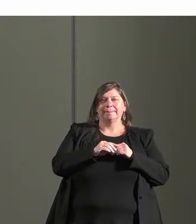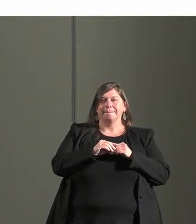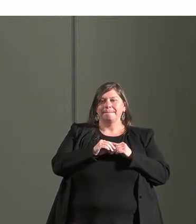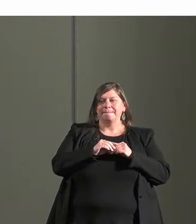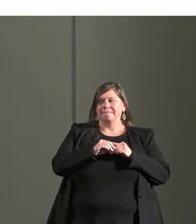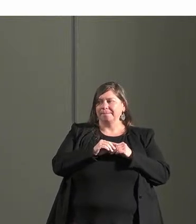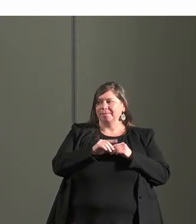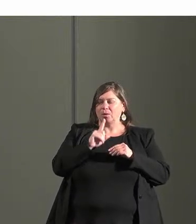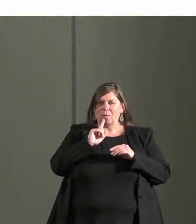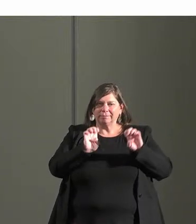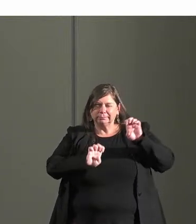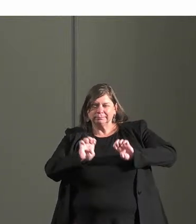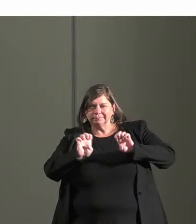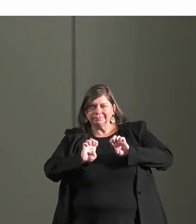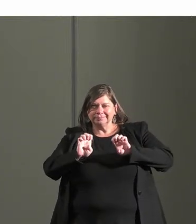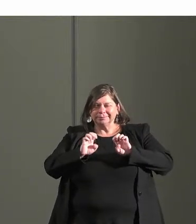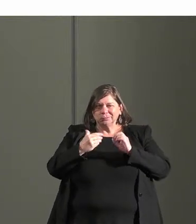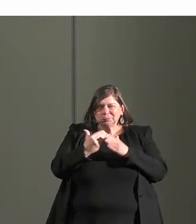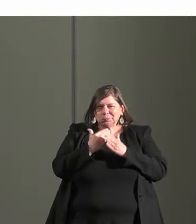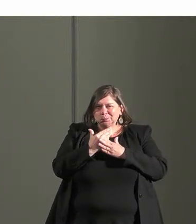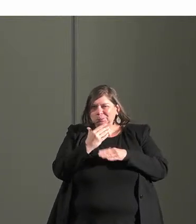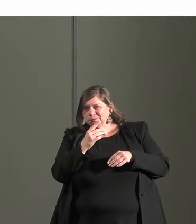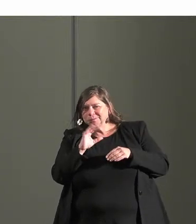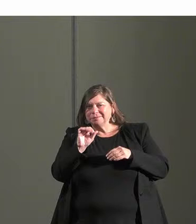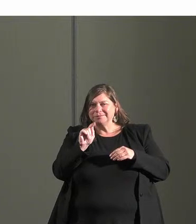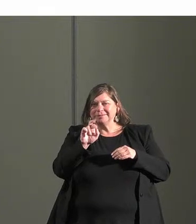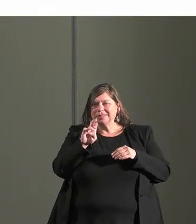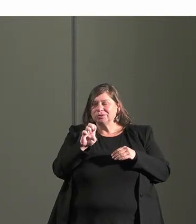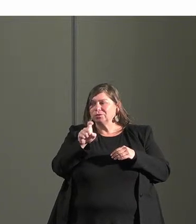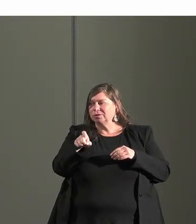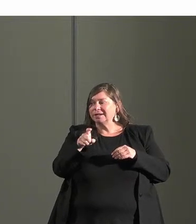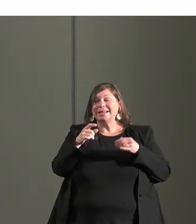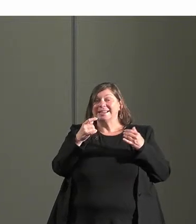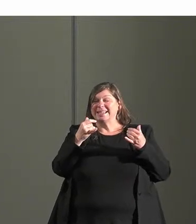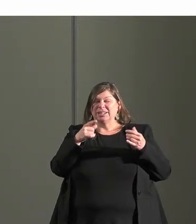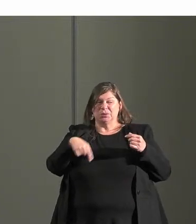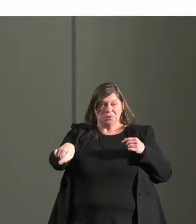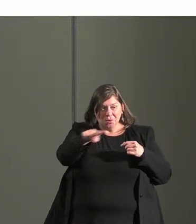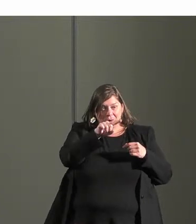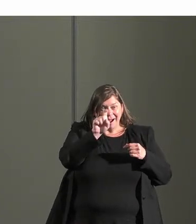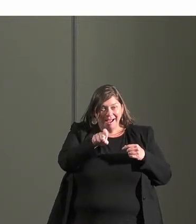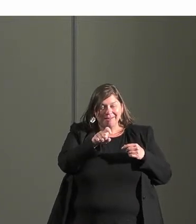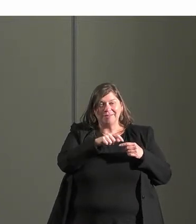announcements on Chrome OS. We have experimental feature which